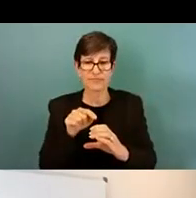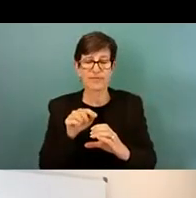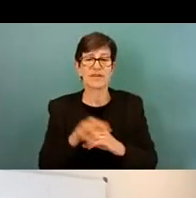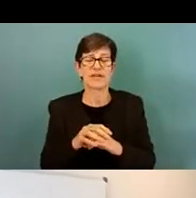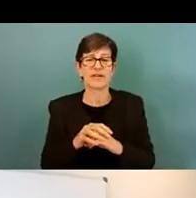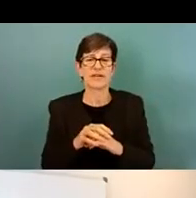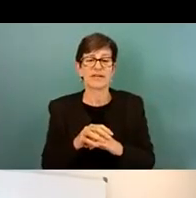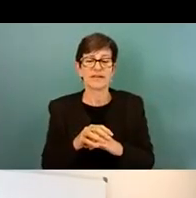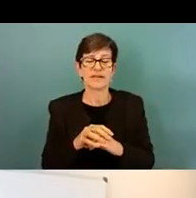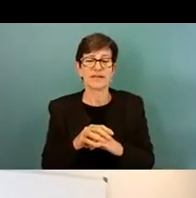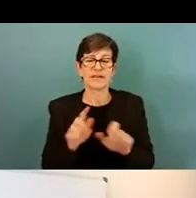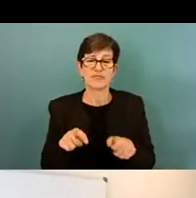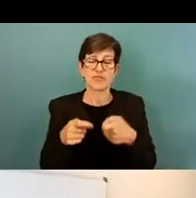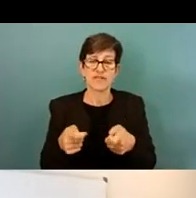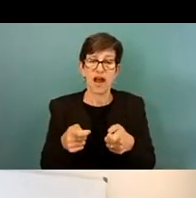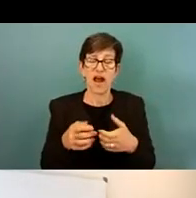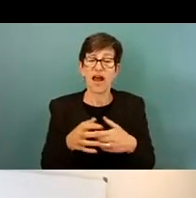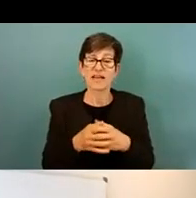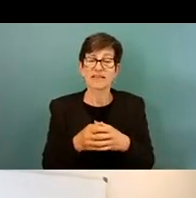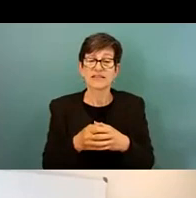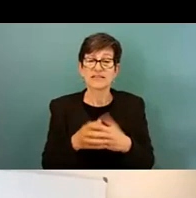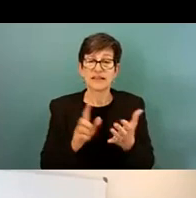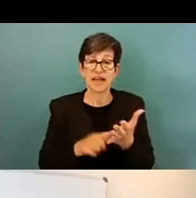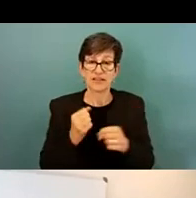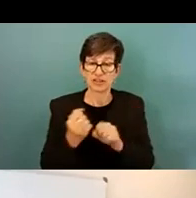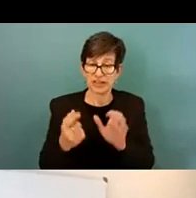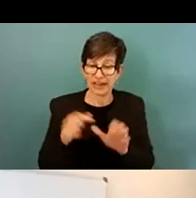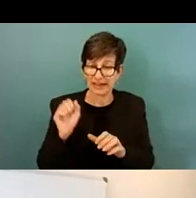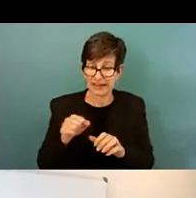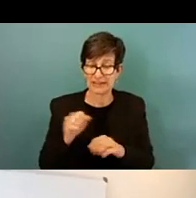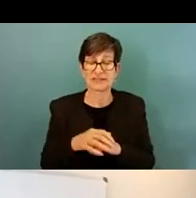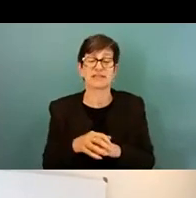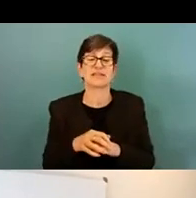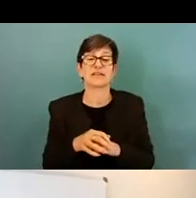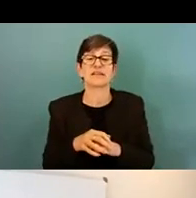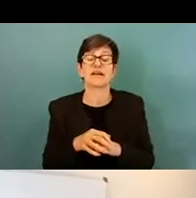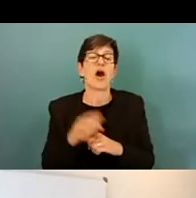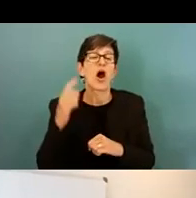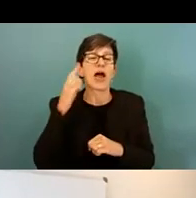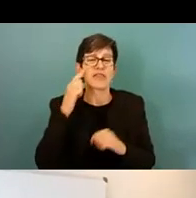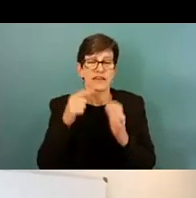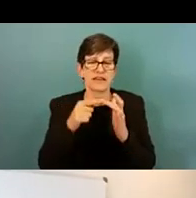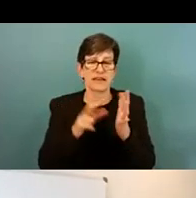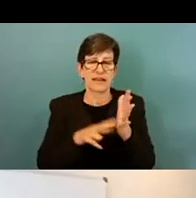which provides those points of compatibility. And I think Indigo has provided in the chat